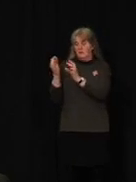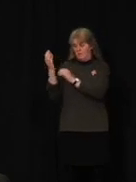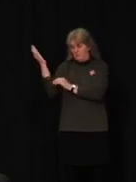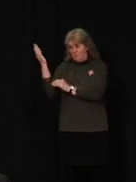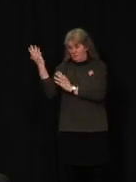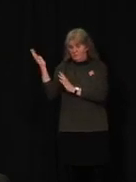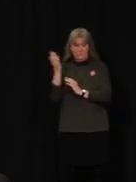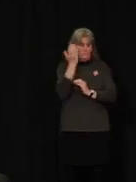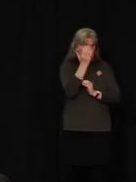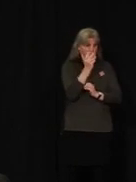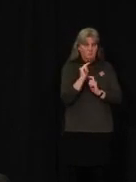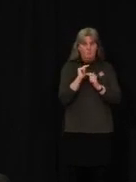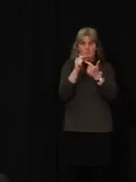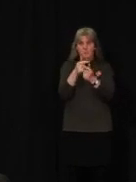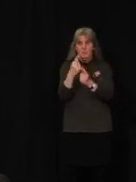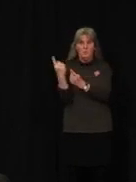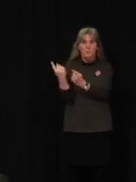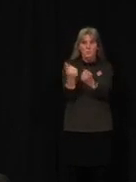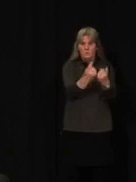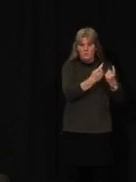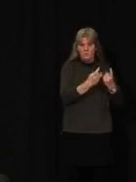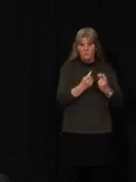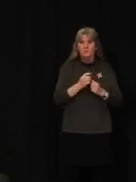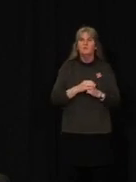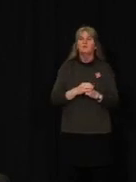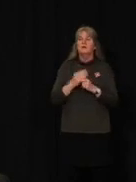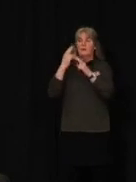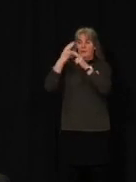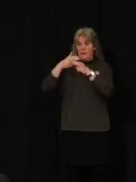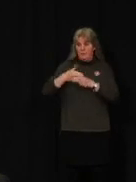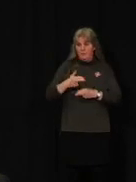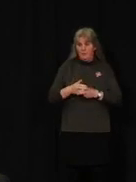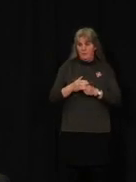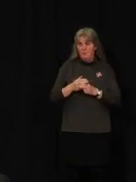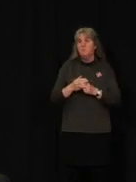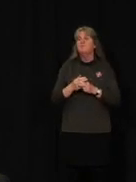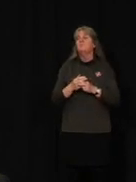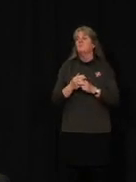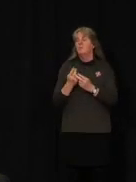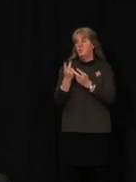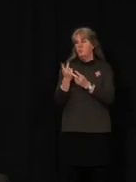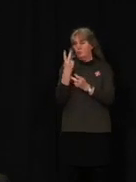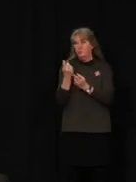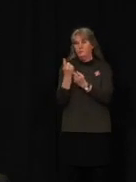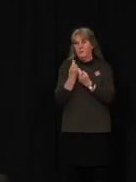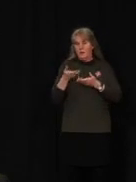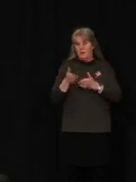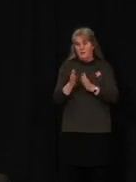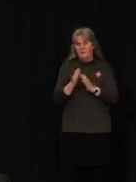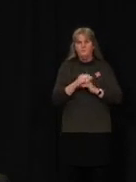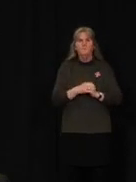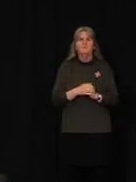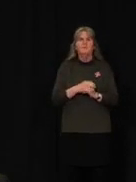Following our speakers we will go to the phone lines for questions from the media. We will call you by name and you will each have one question plus